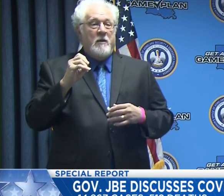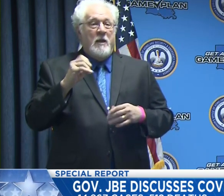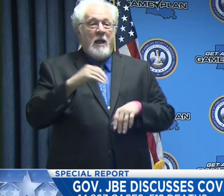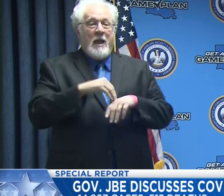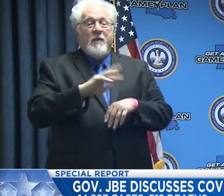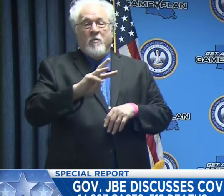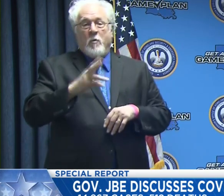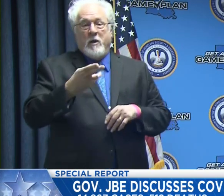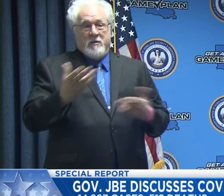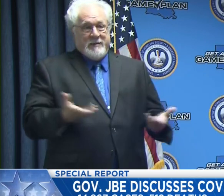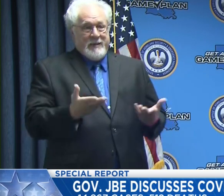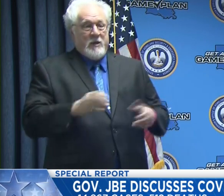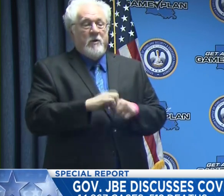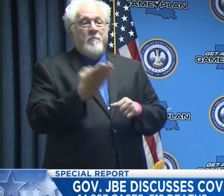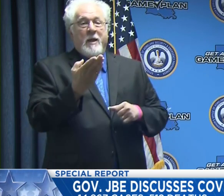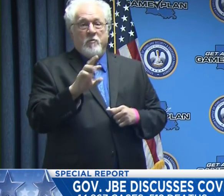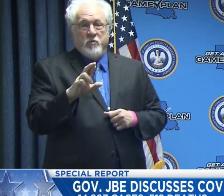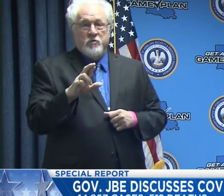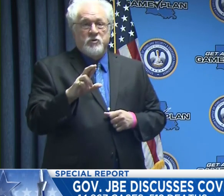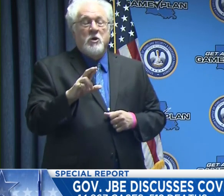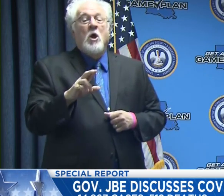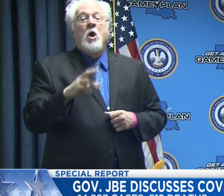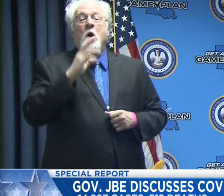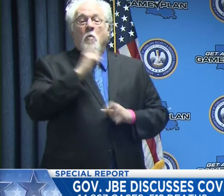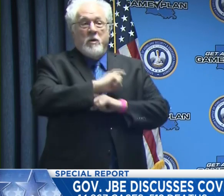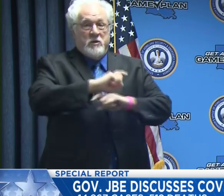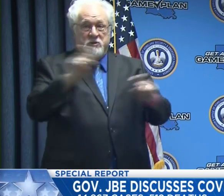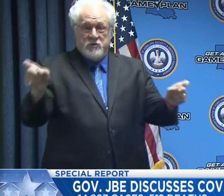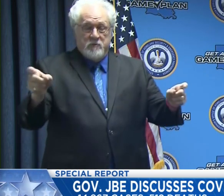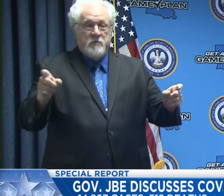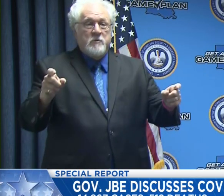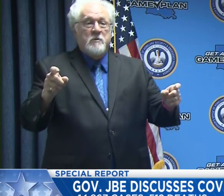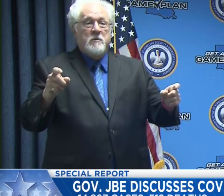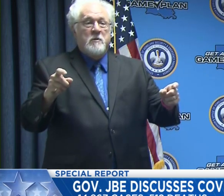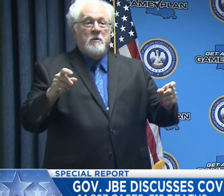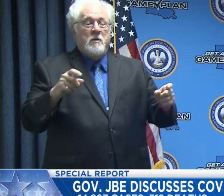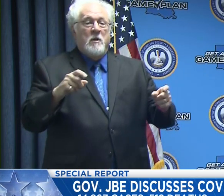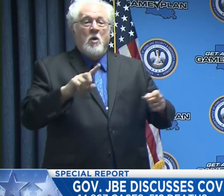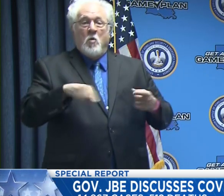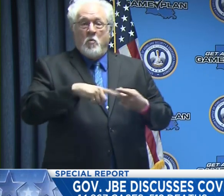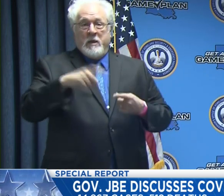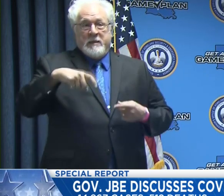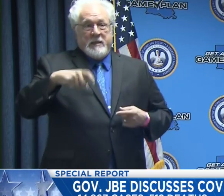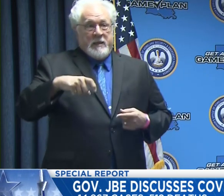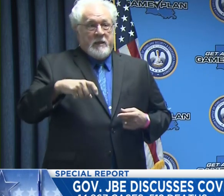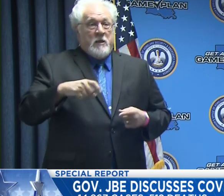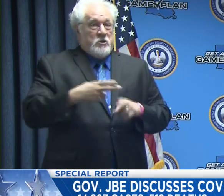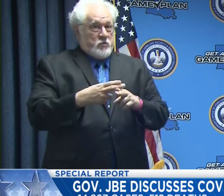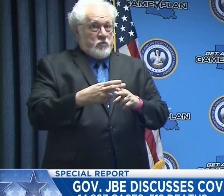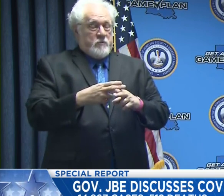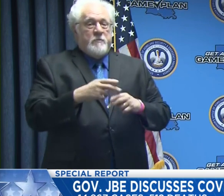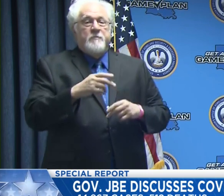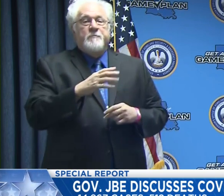OF THE 753 VENTILATORS WE HAVE RECEIVED, 200 CAME IN YESTERDAY AND THEY ARE AT THE WAREHOUSE